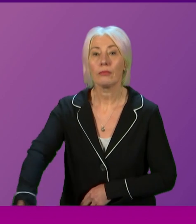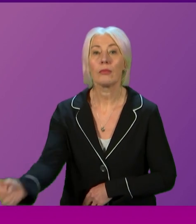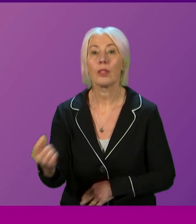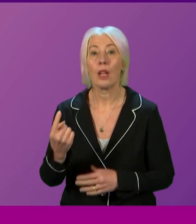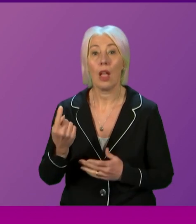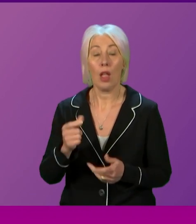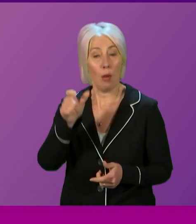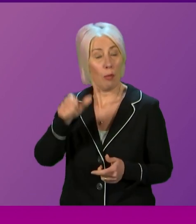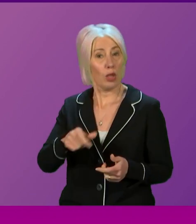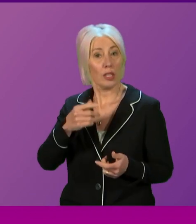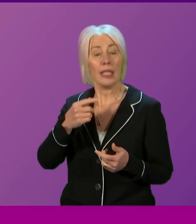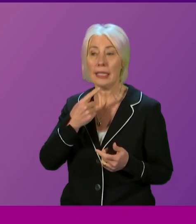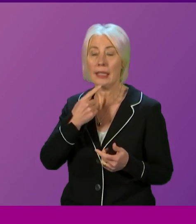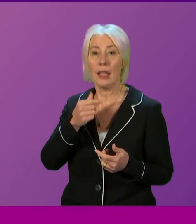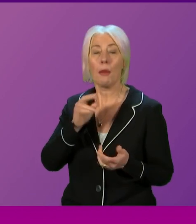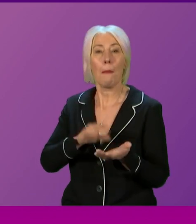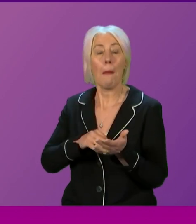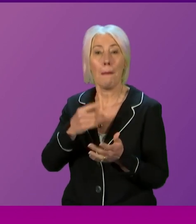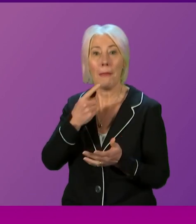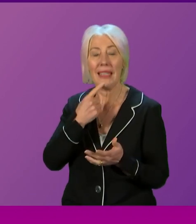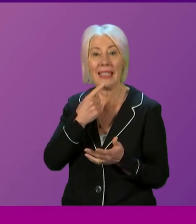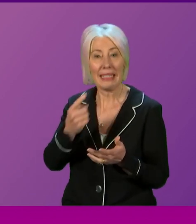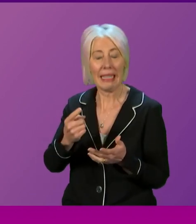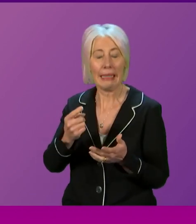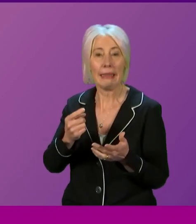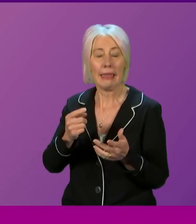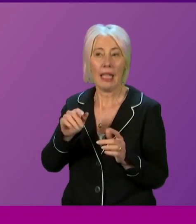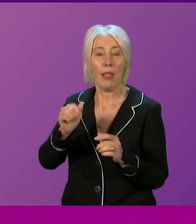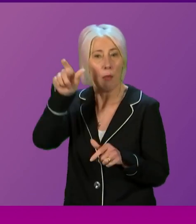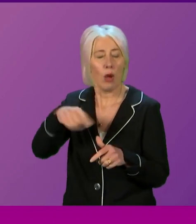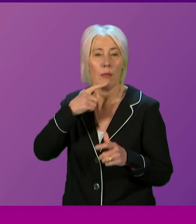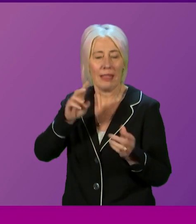He was found dead in marshland in Glasgow in 2019.